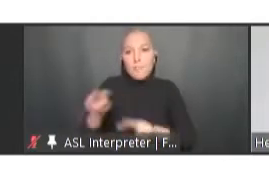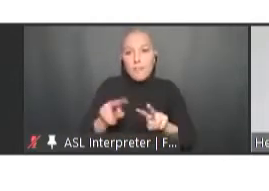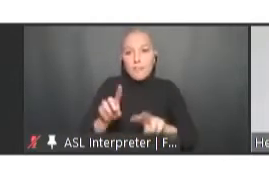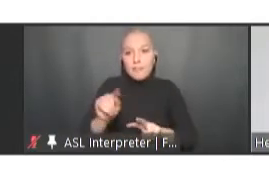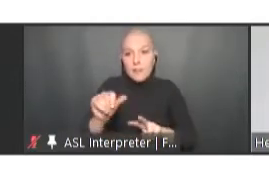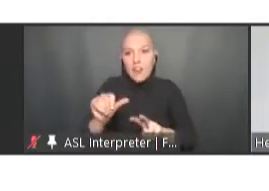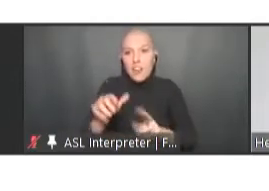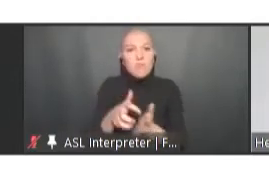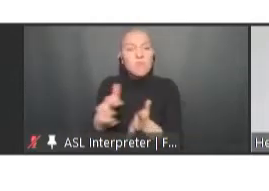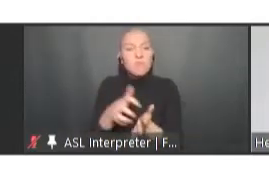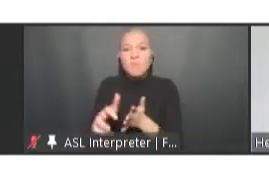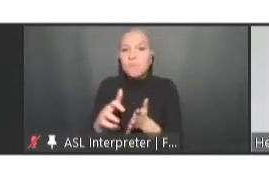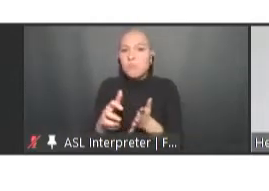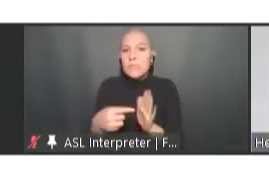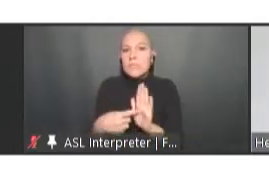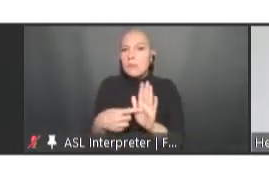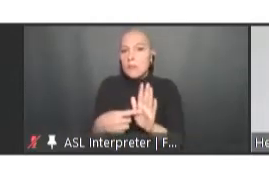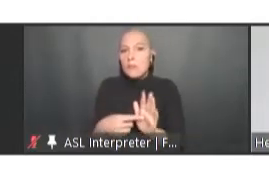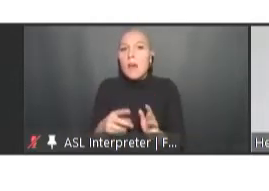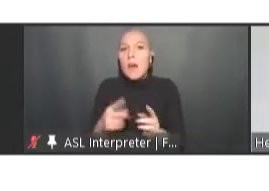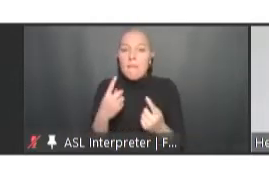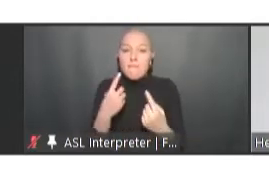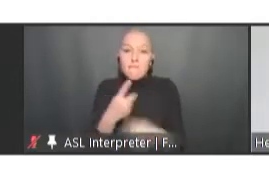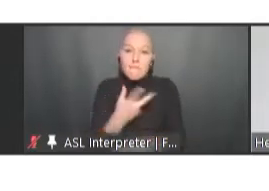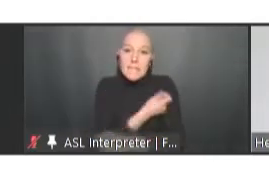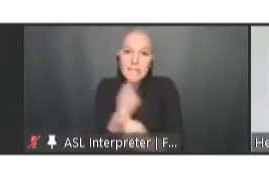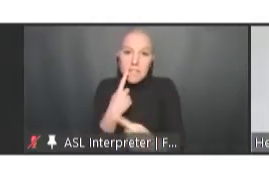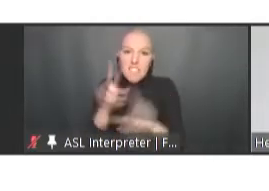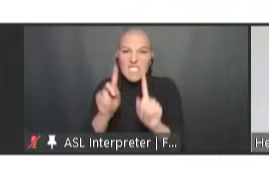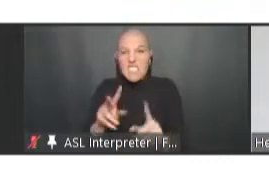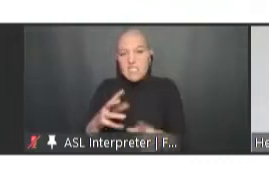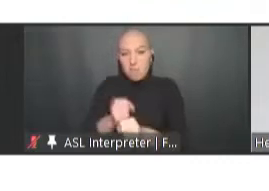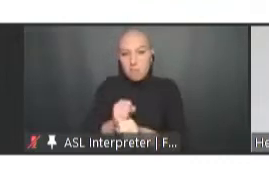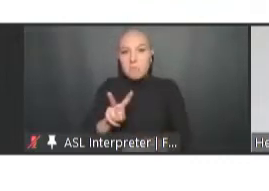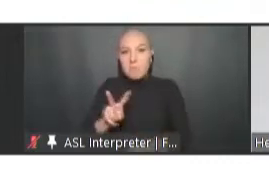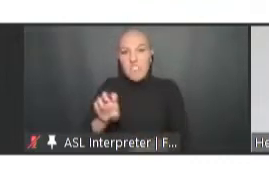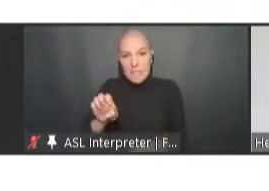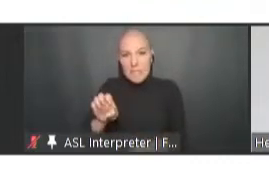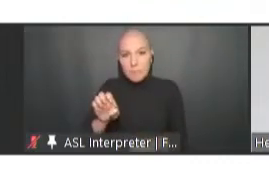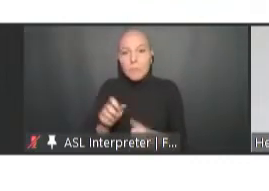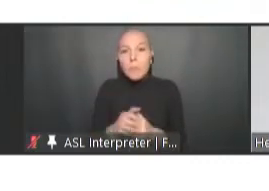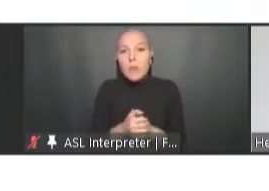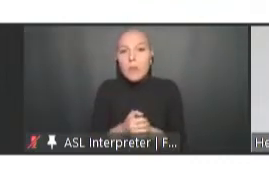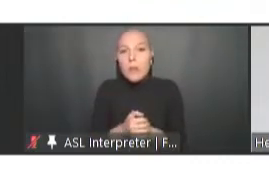were consistent with other published studies reporting decreased VE against the Omicron